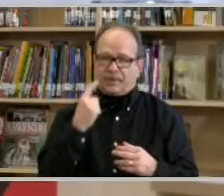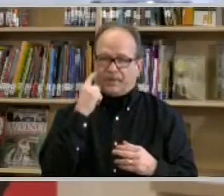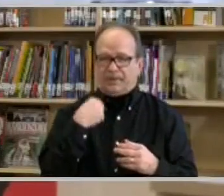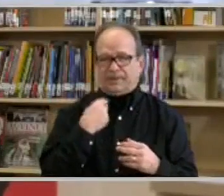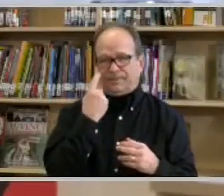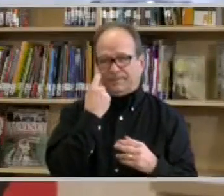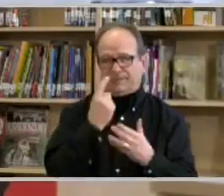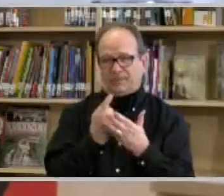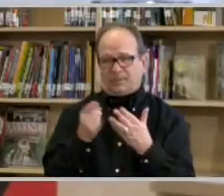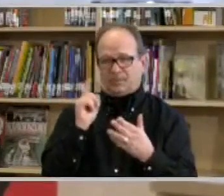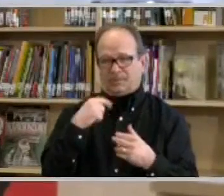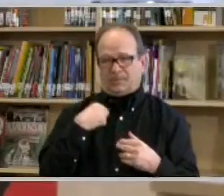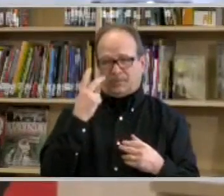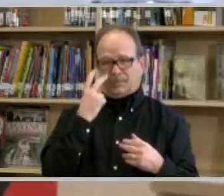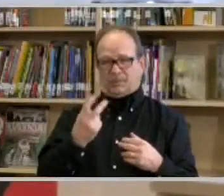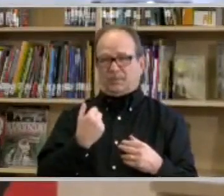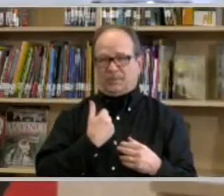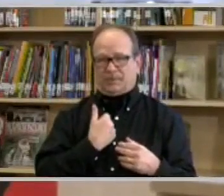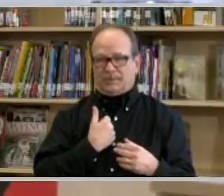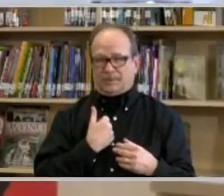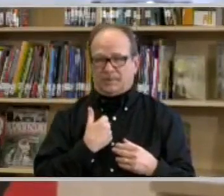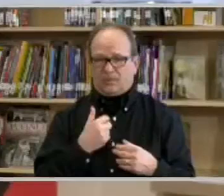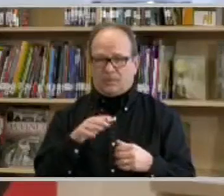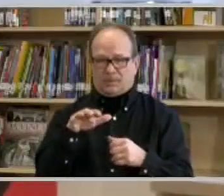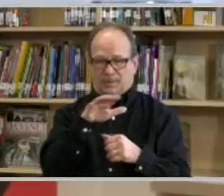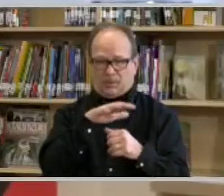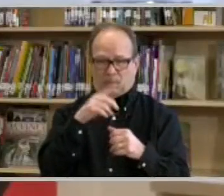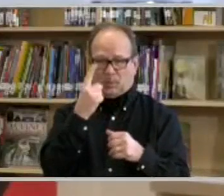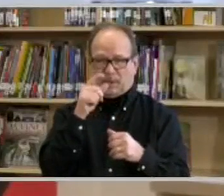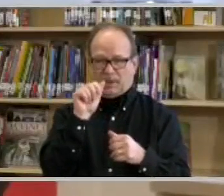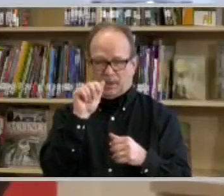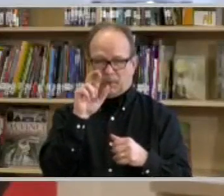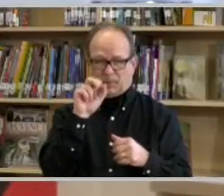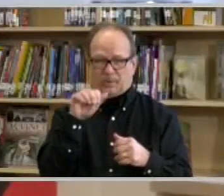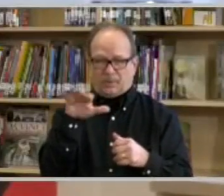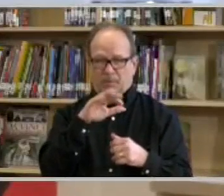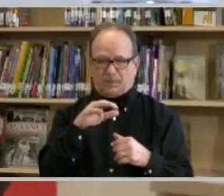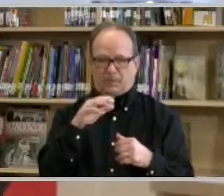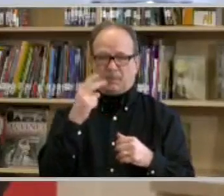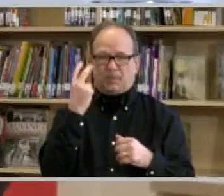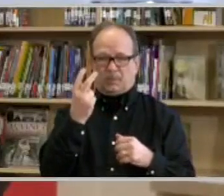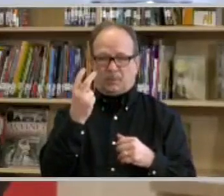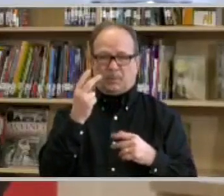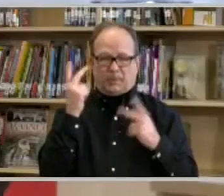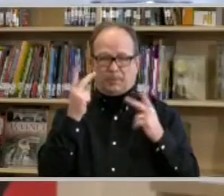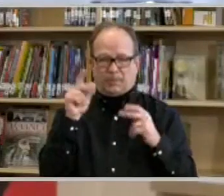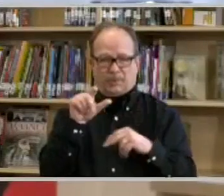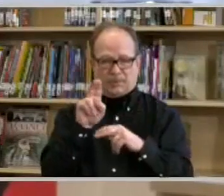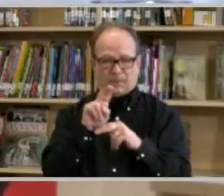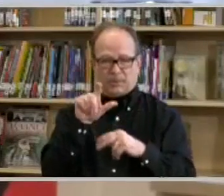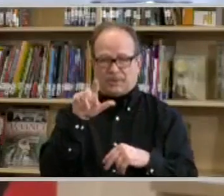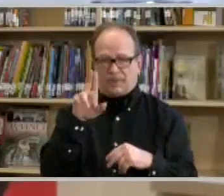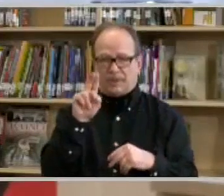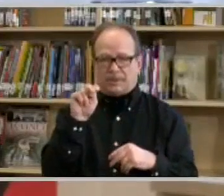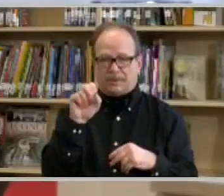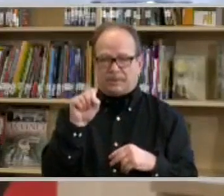I THINK LAST WEEK I WAS PRETTY HORRIFIED TO SEE FOR EXAMPLE IN